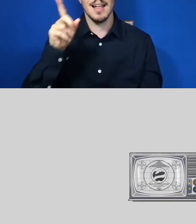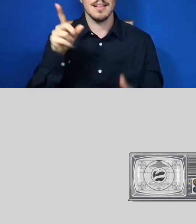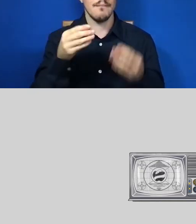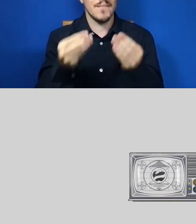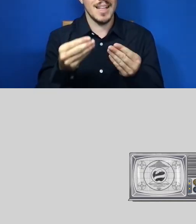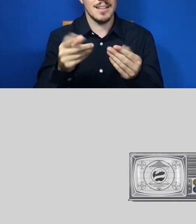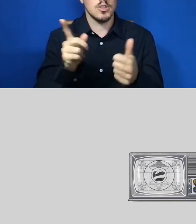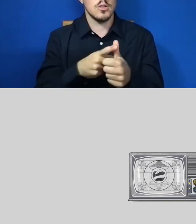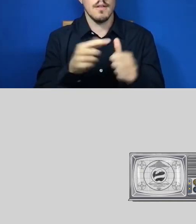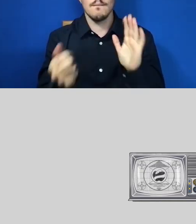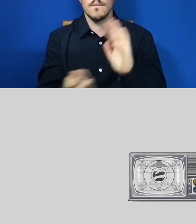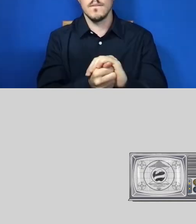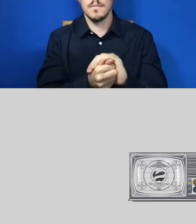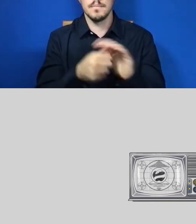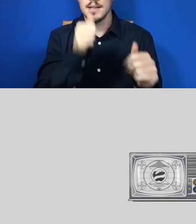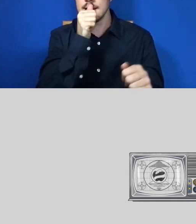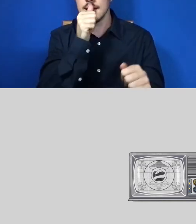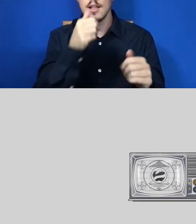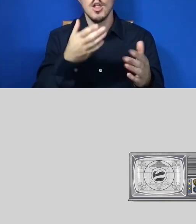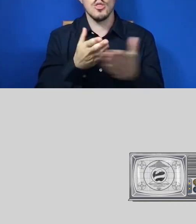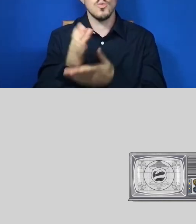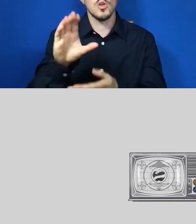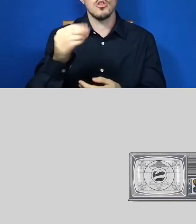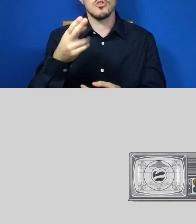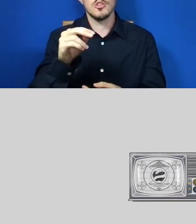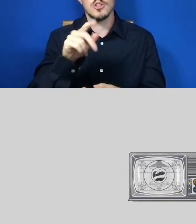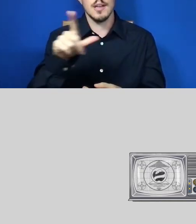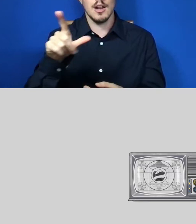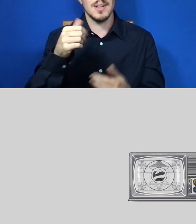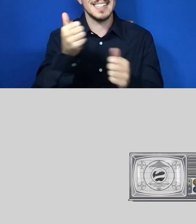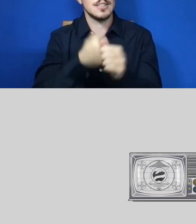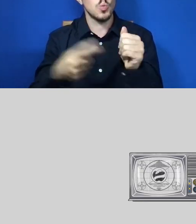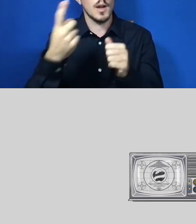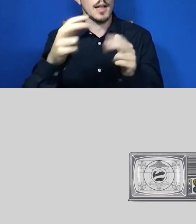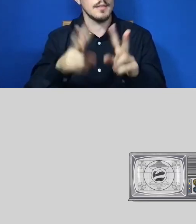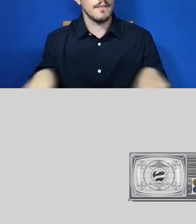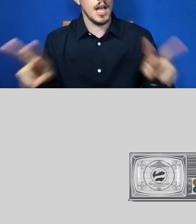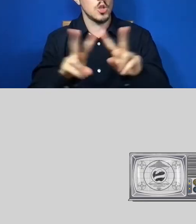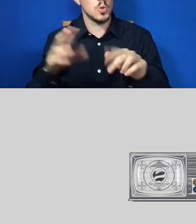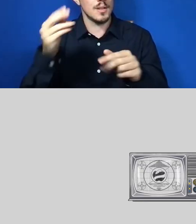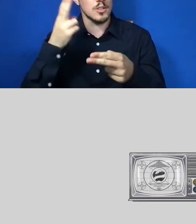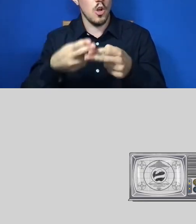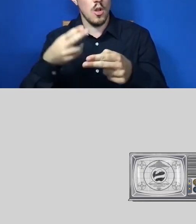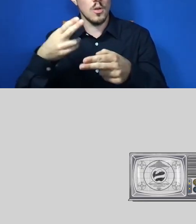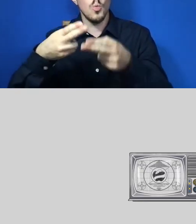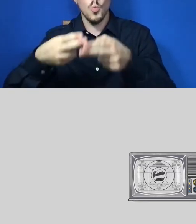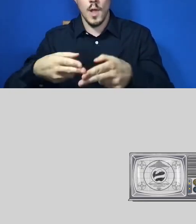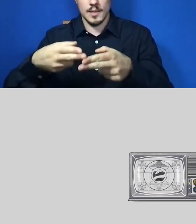the first layer of the hidden layer through channels. Each channel has a value known as a weight.